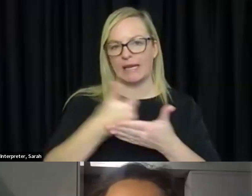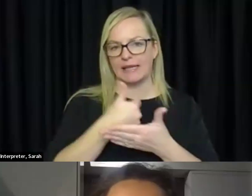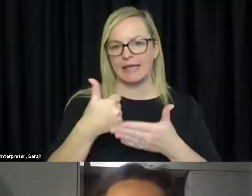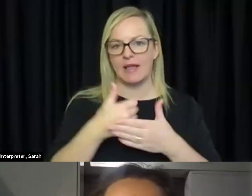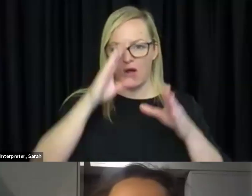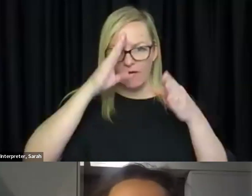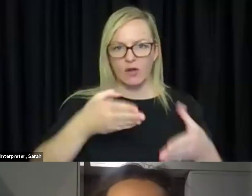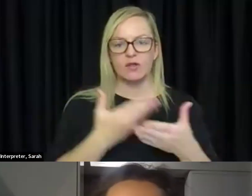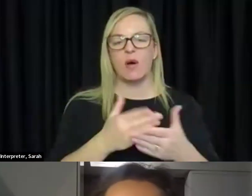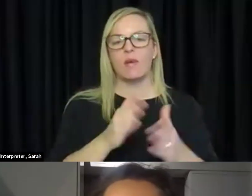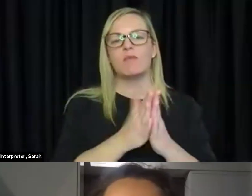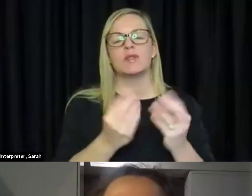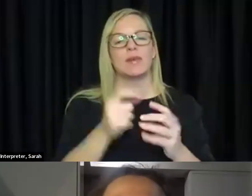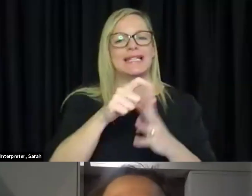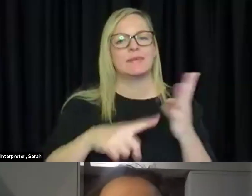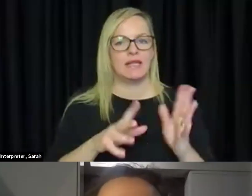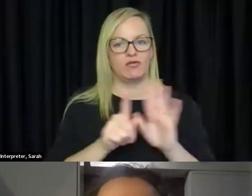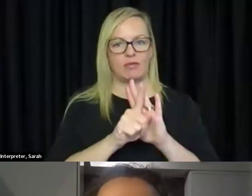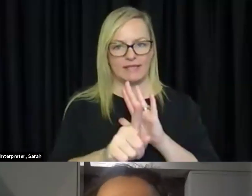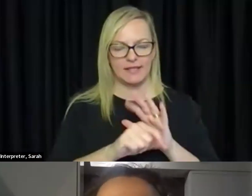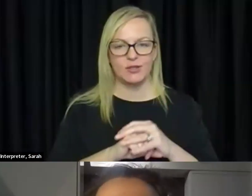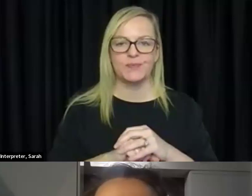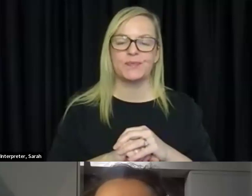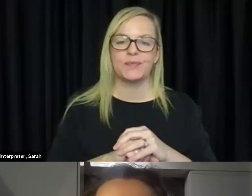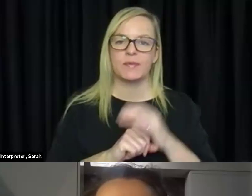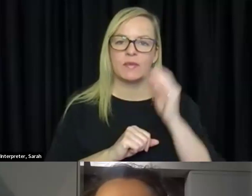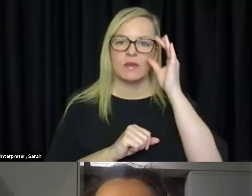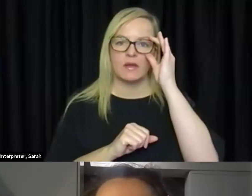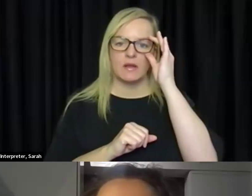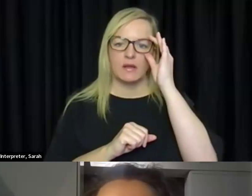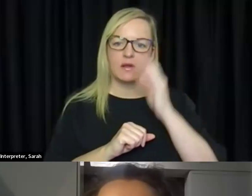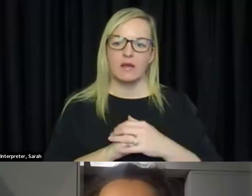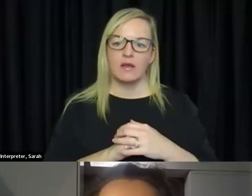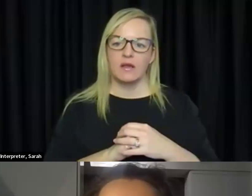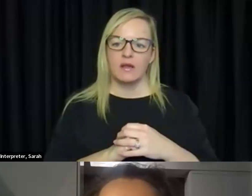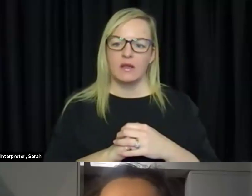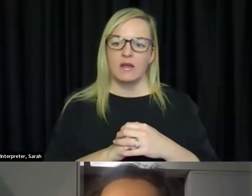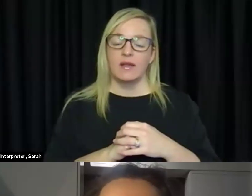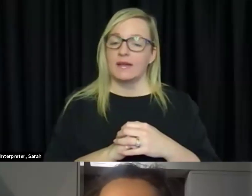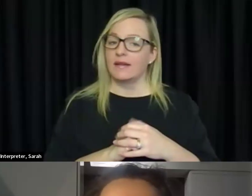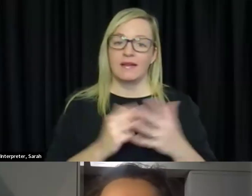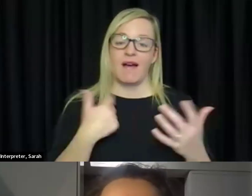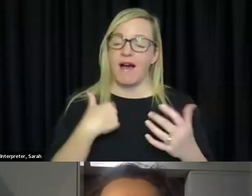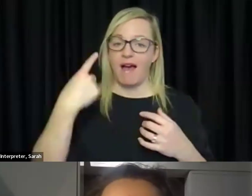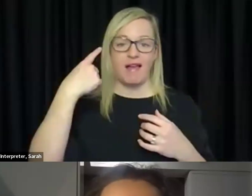books with disability representation. I think this event is super duper important and I am